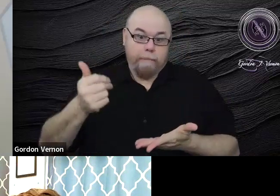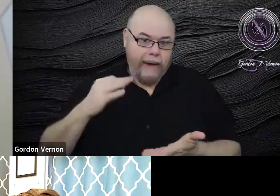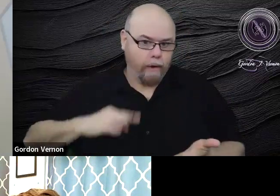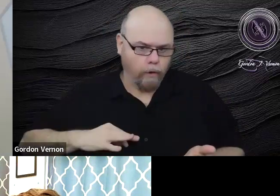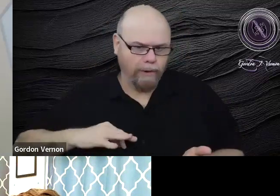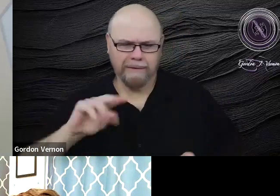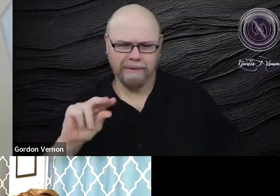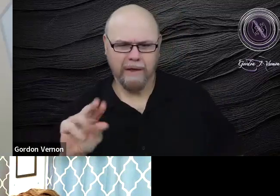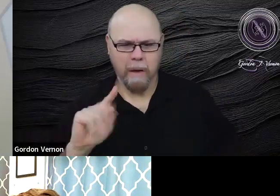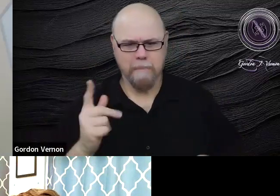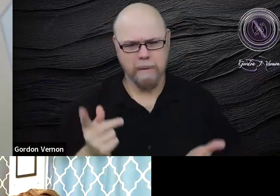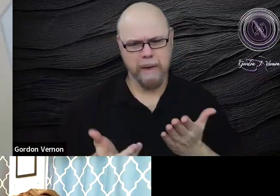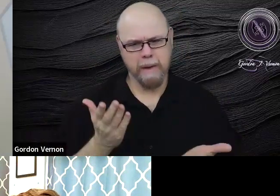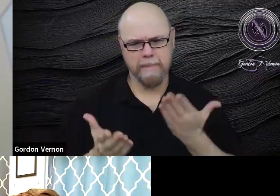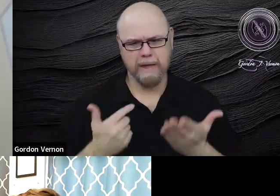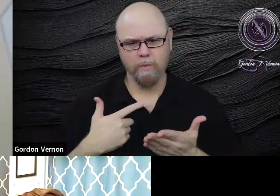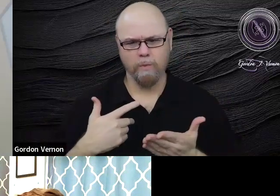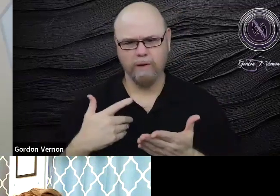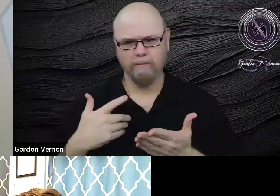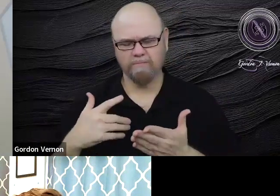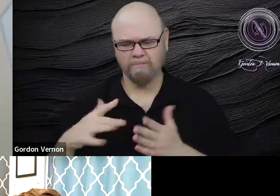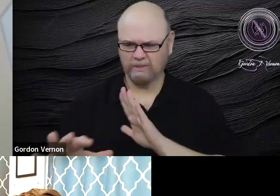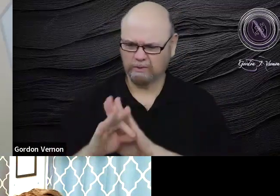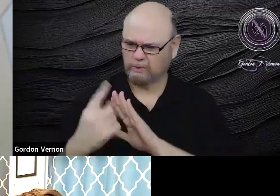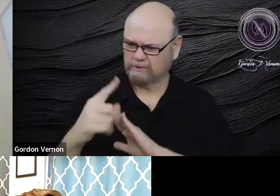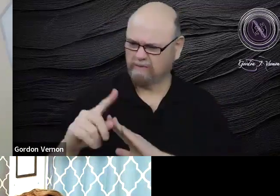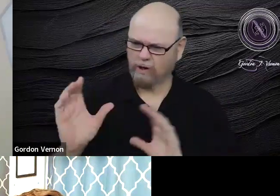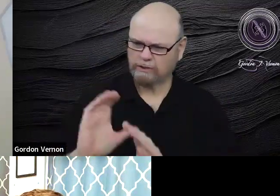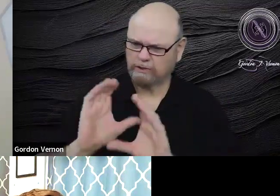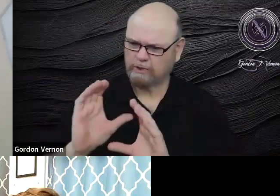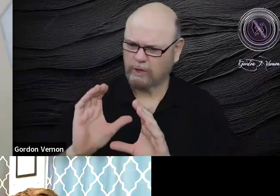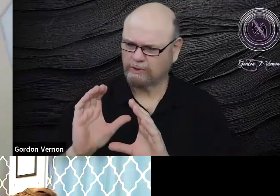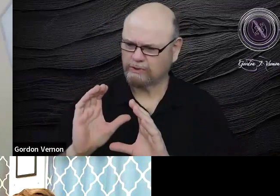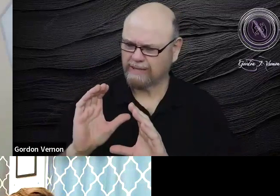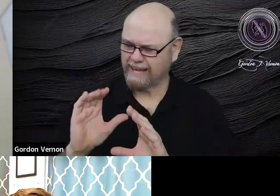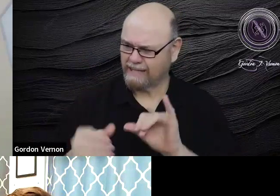And the point I would like to make in the end is that these two paradigms and other related paradigms